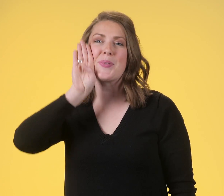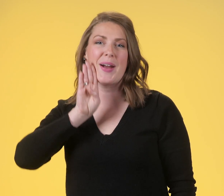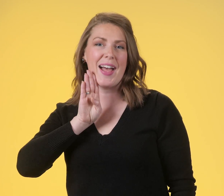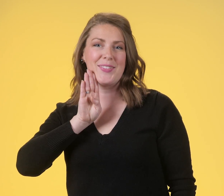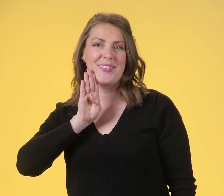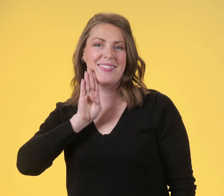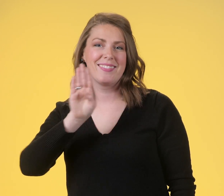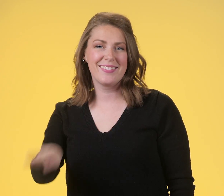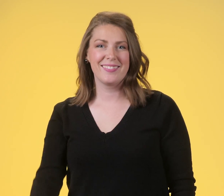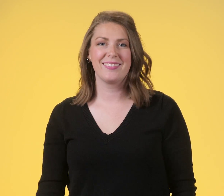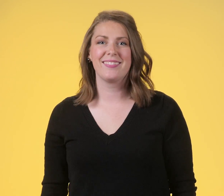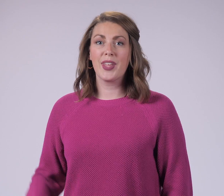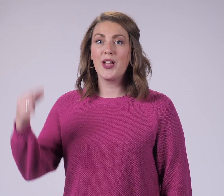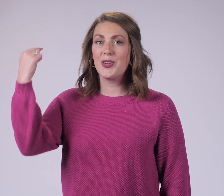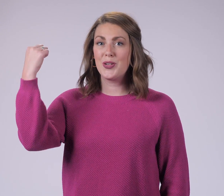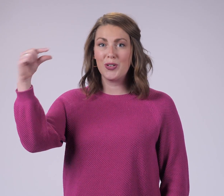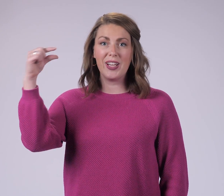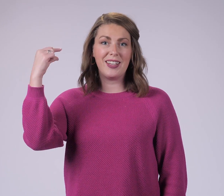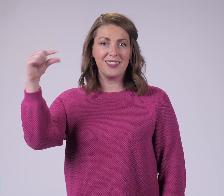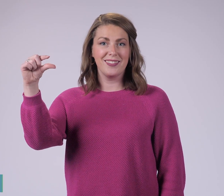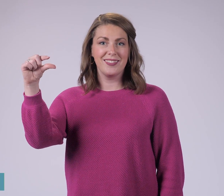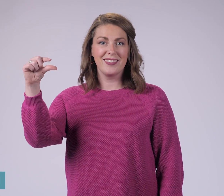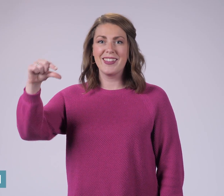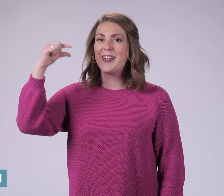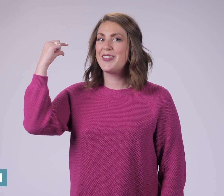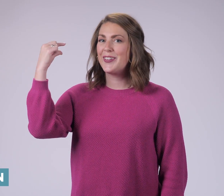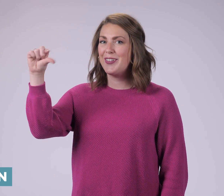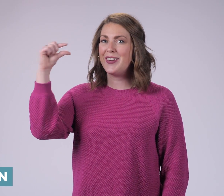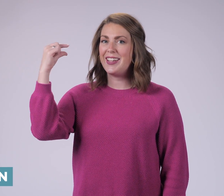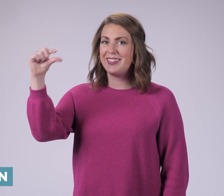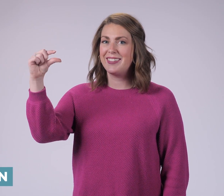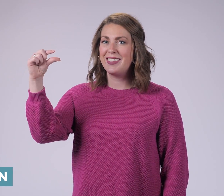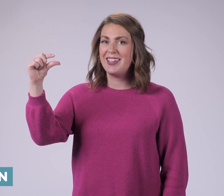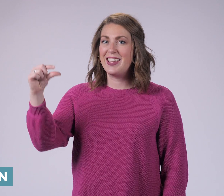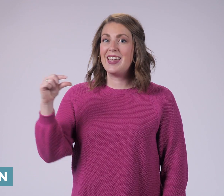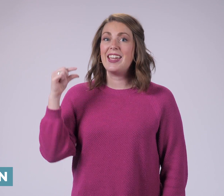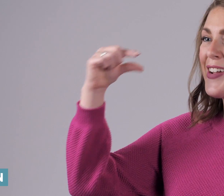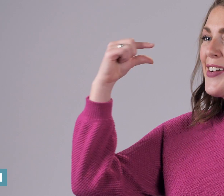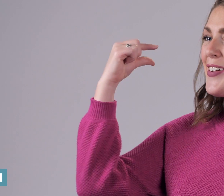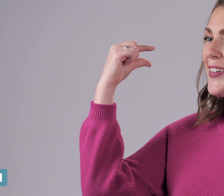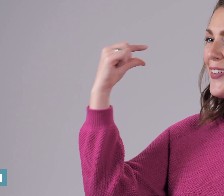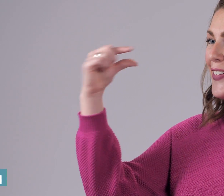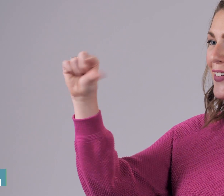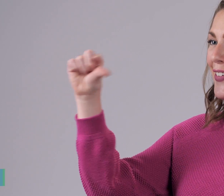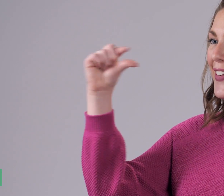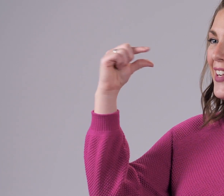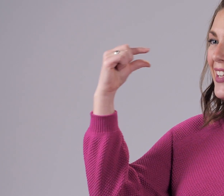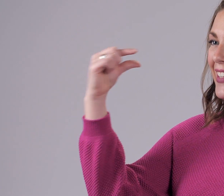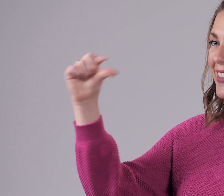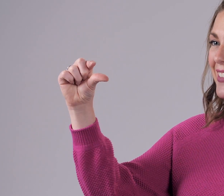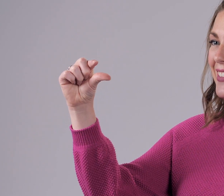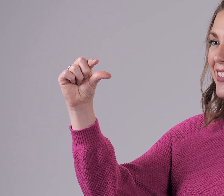Brown Green Green It's the letter g flicking back and forth.